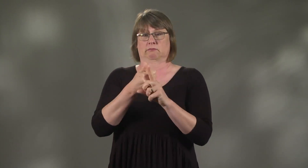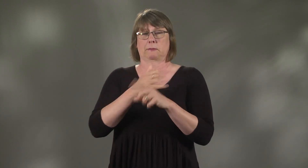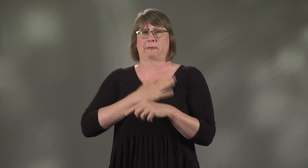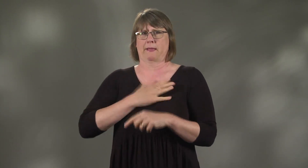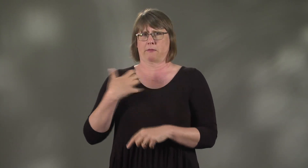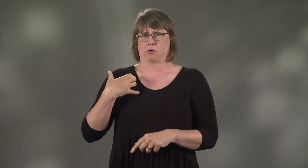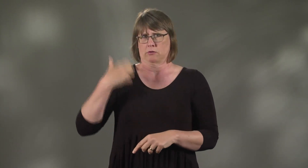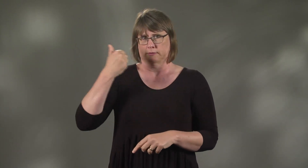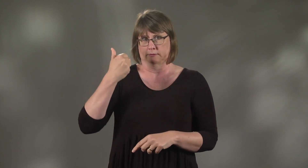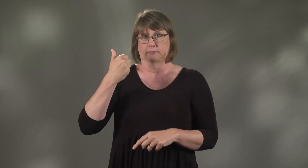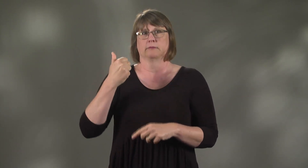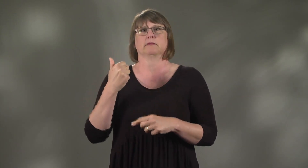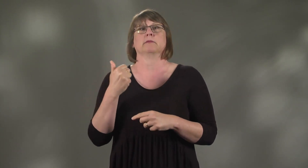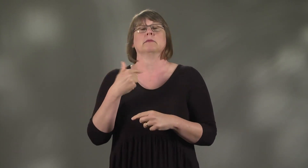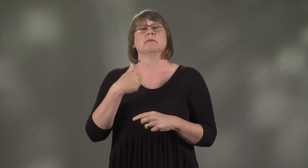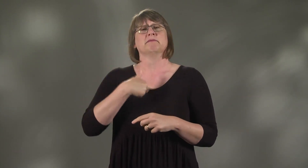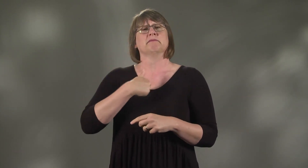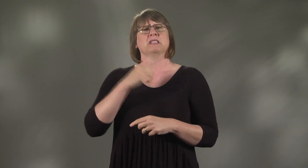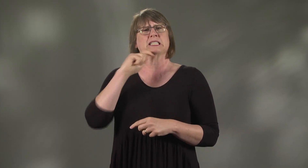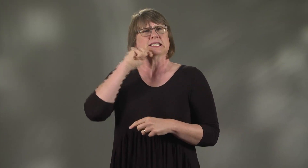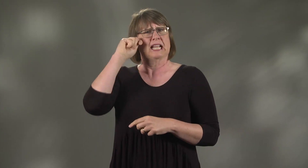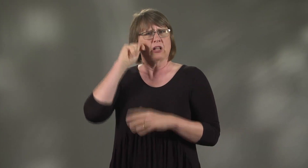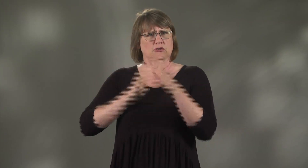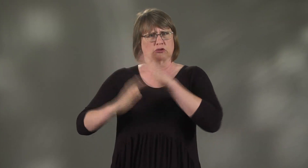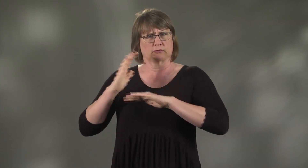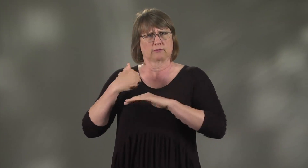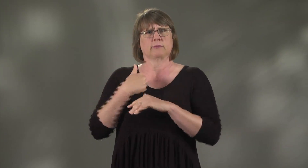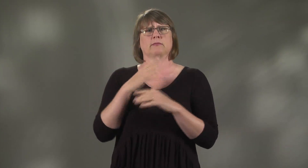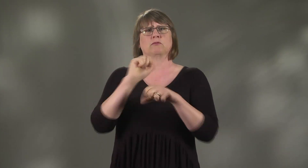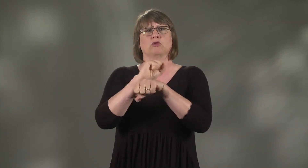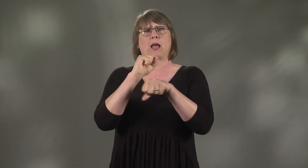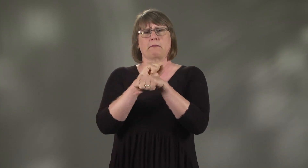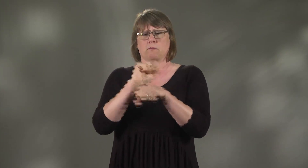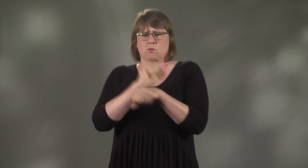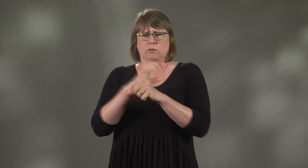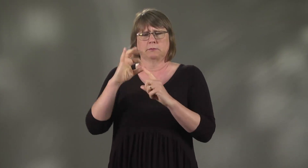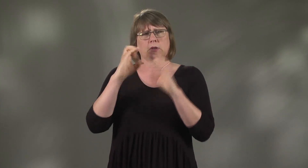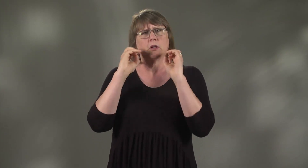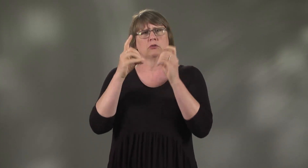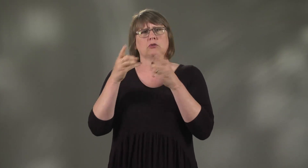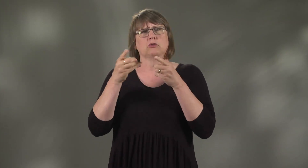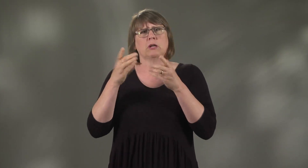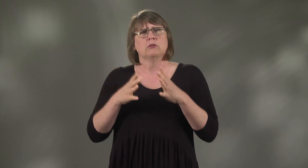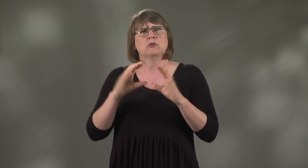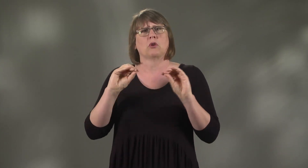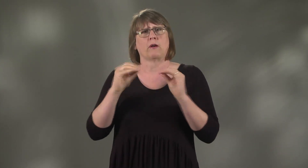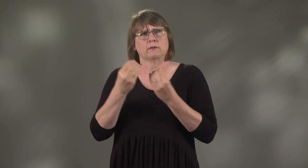She was also my boss. As a teenager, I had a job in special education director's office